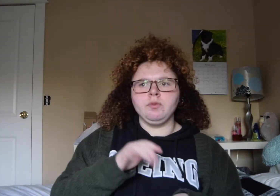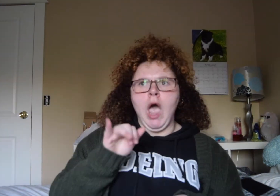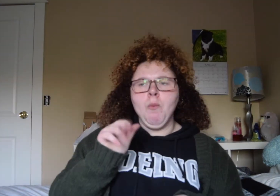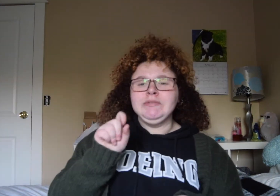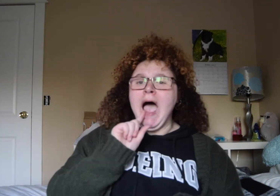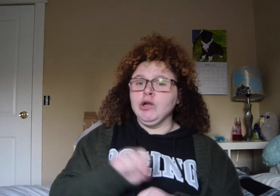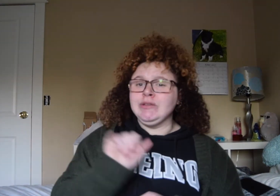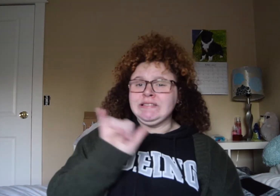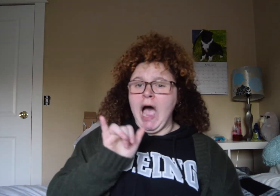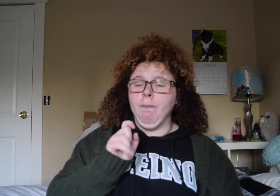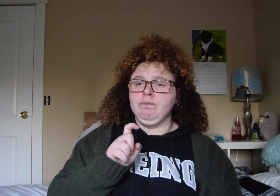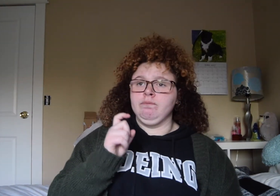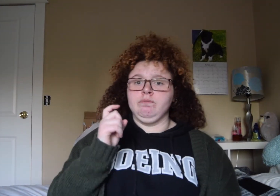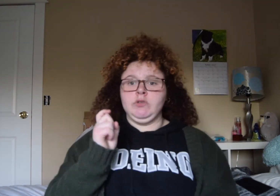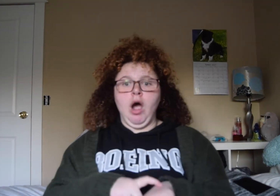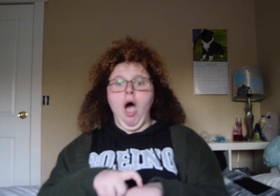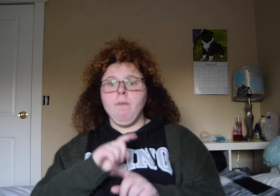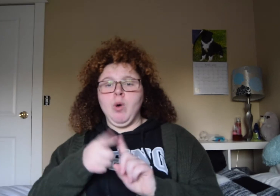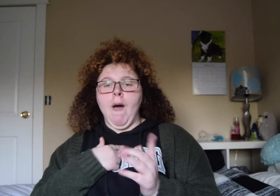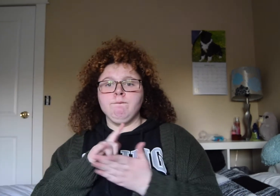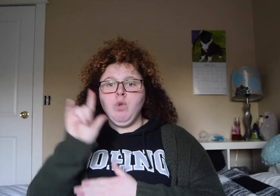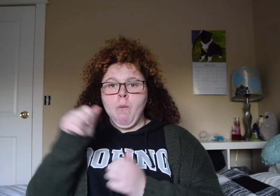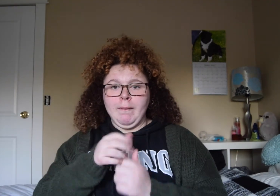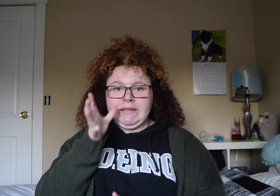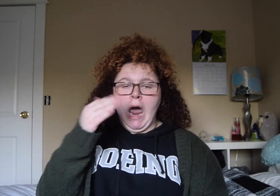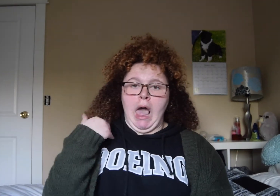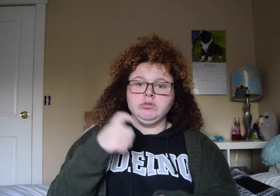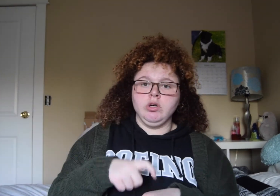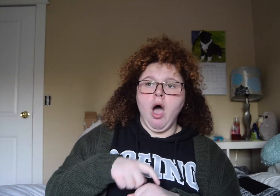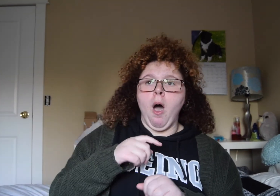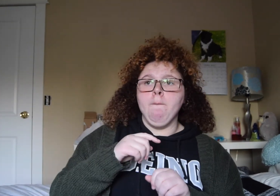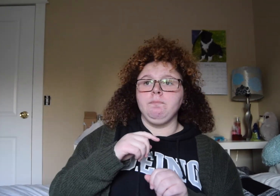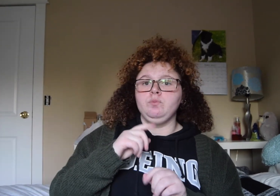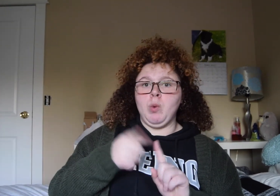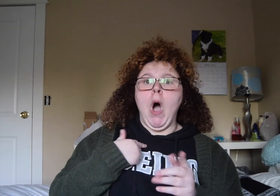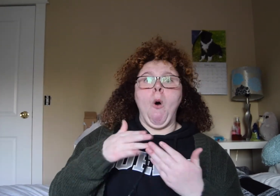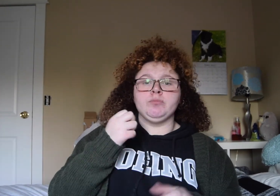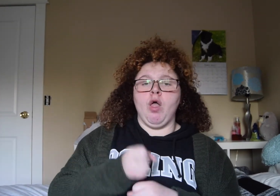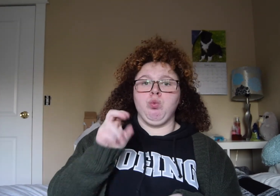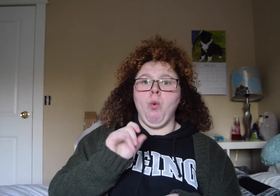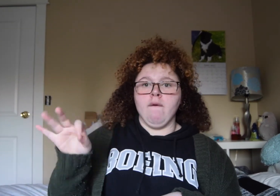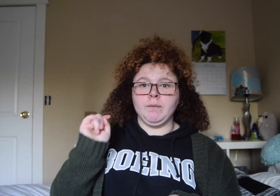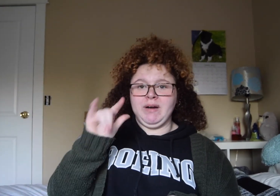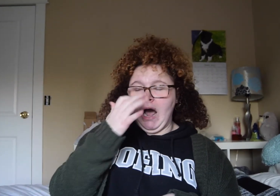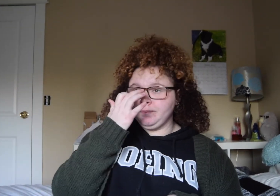That was actually during the same time when I flew with my dad last time when I almost got thrown off the plane